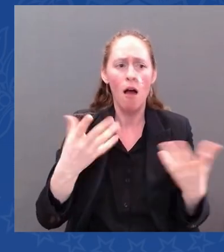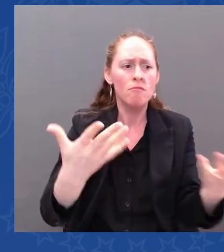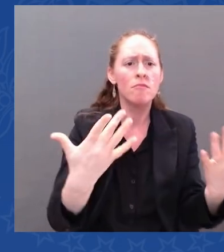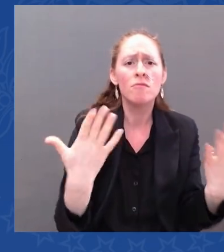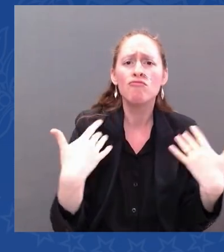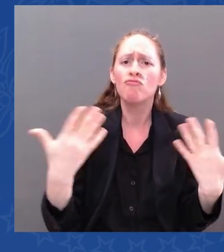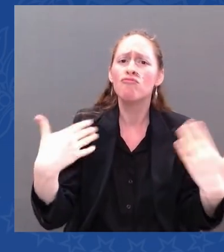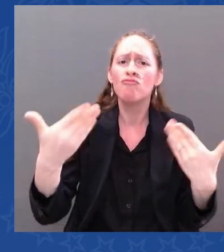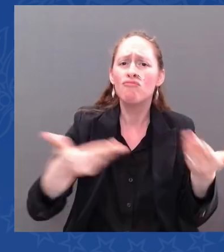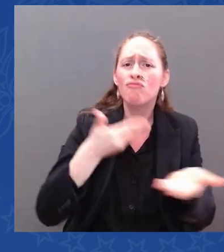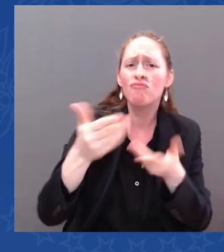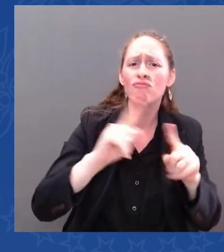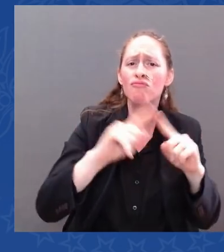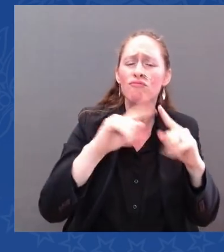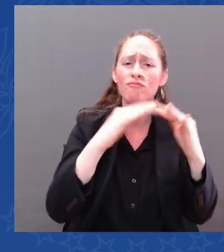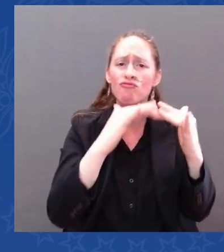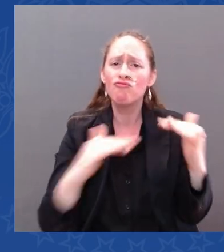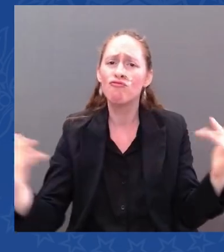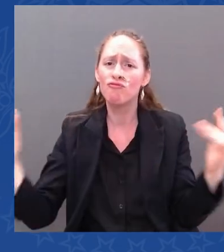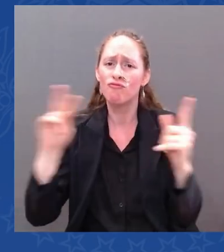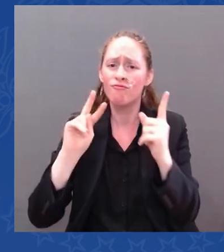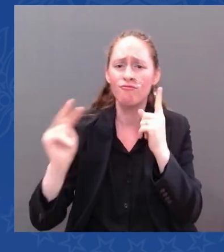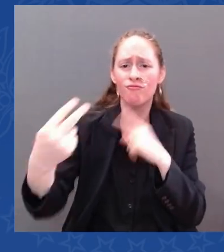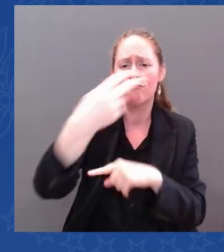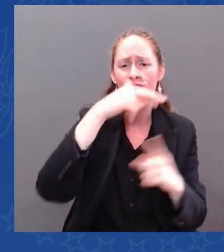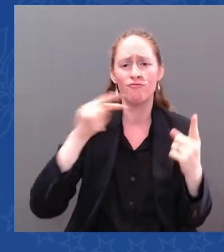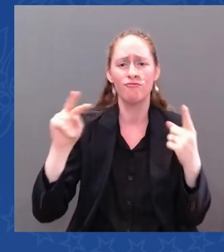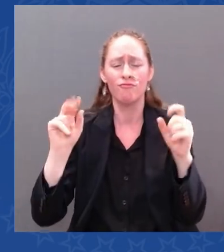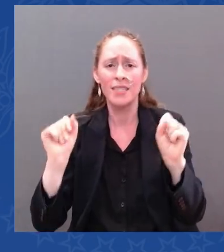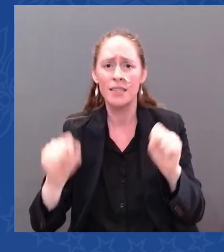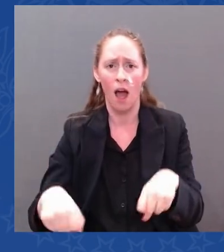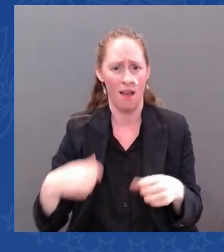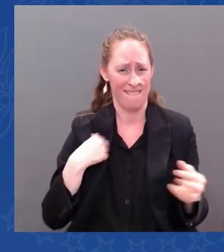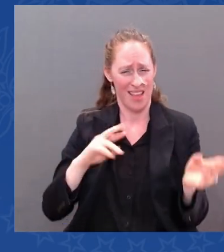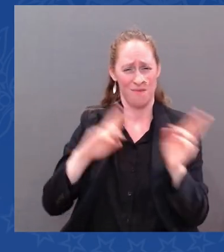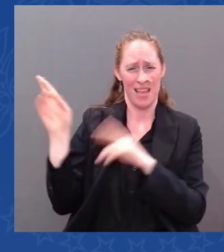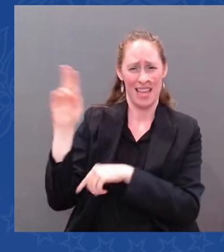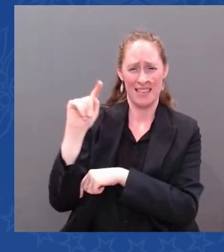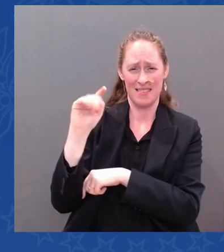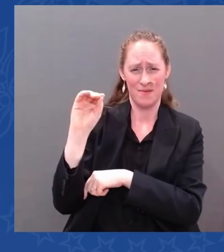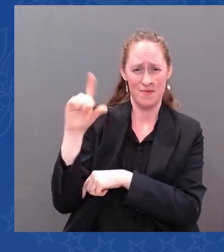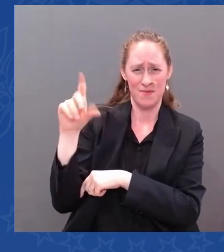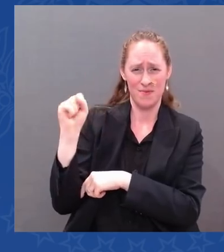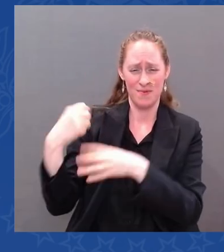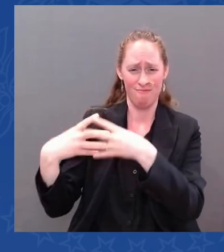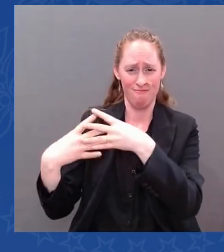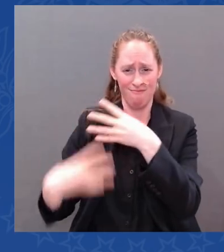[to advance] dignity and opportunity for all Americans is what you've been doing, many of you, and it really matters.